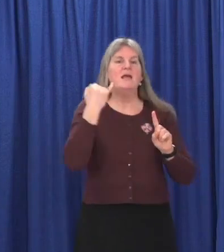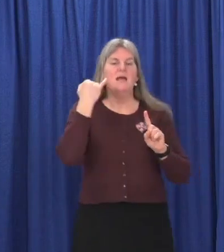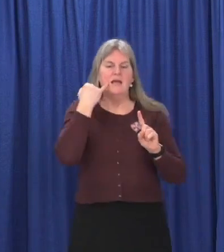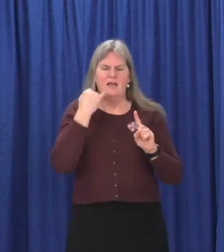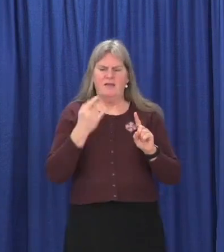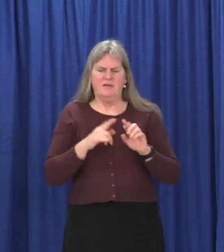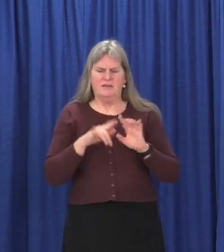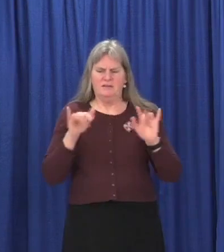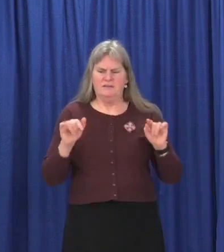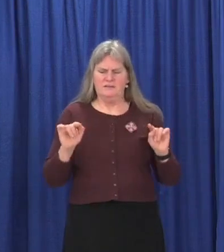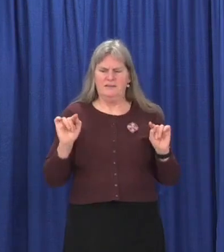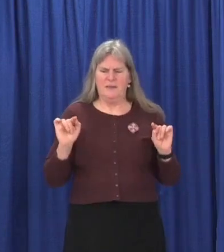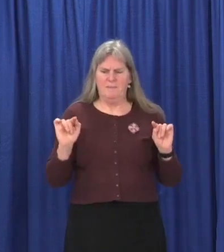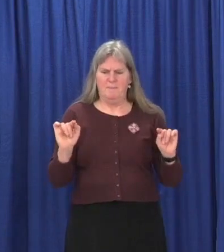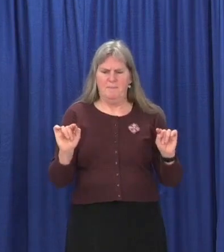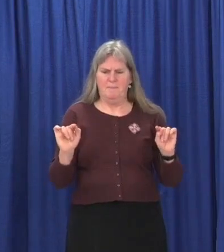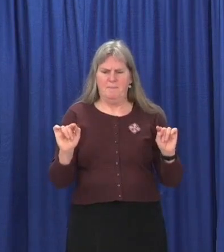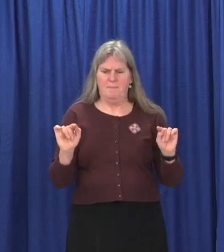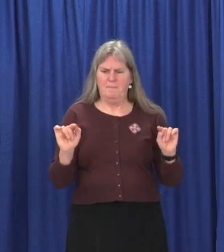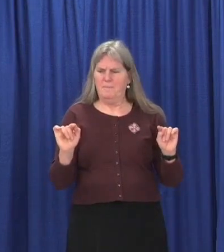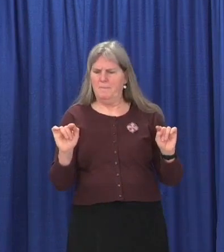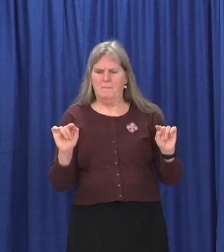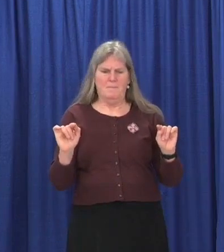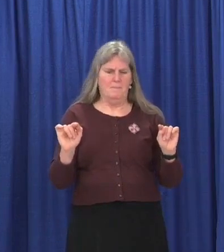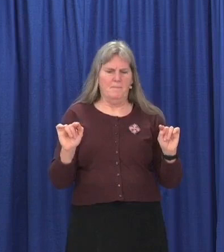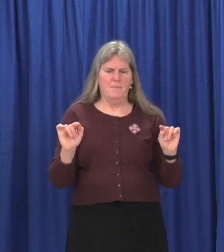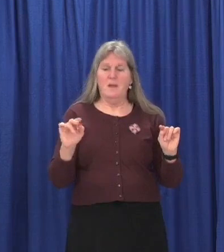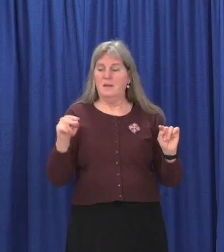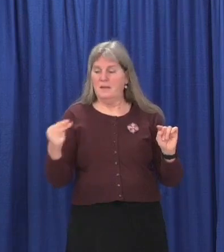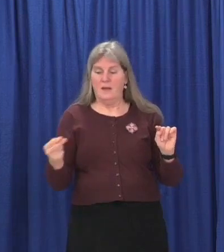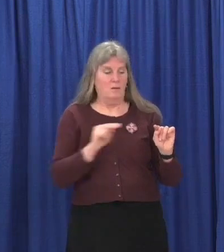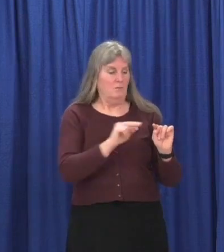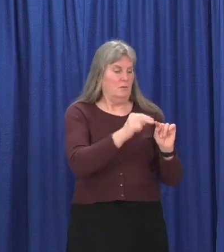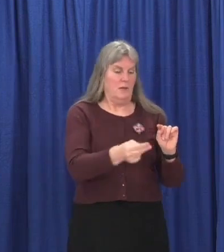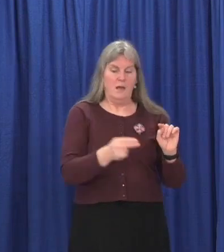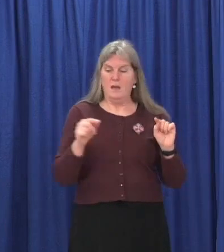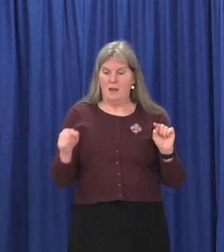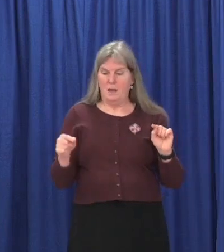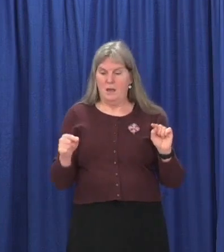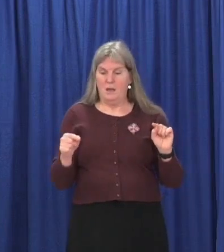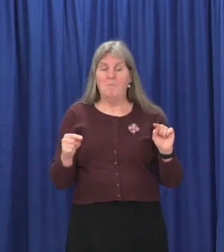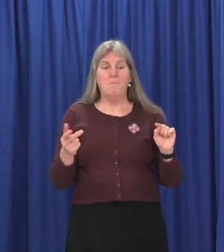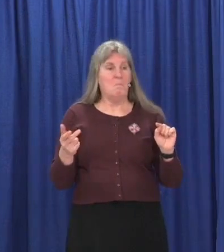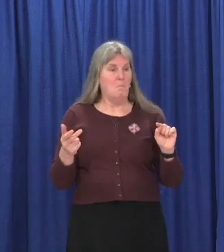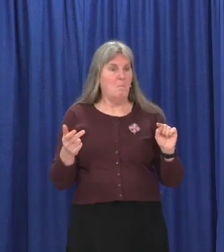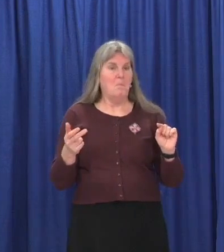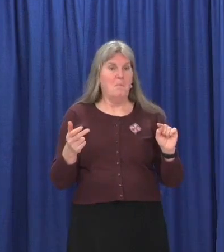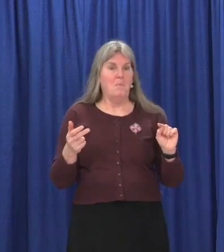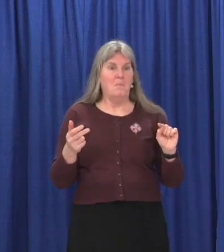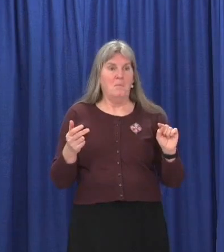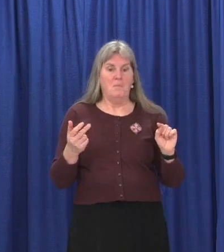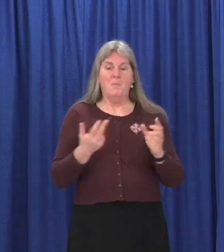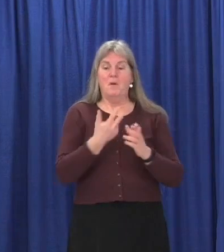in the same direction, we can also be quite confident in saying what's happening with case activity. Both decline,